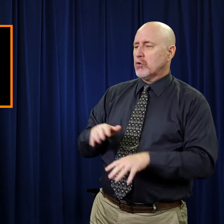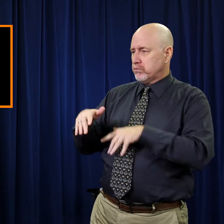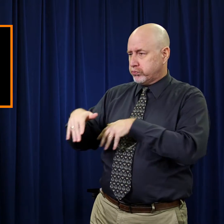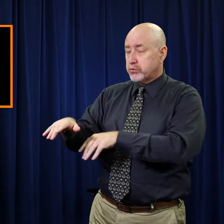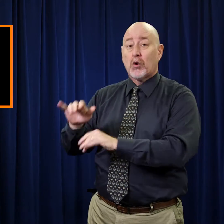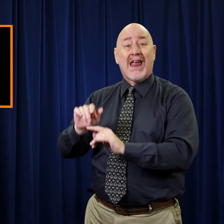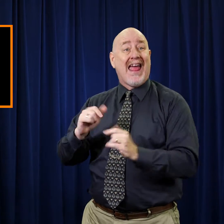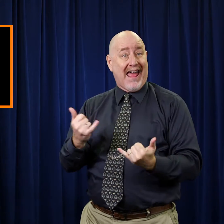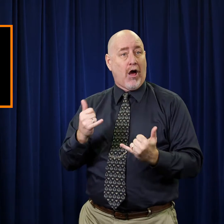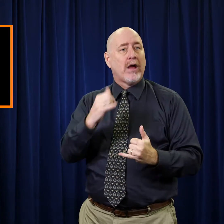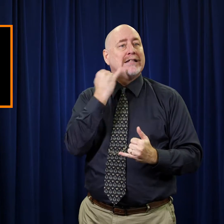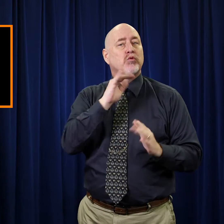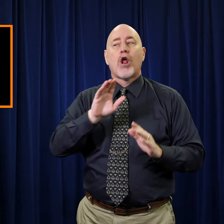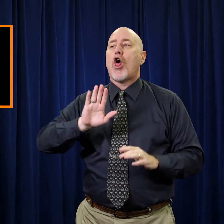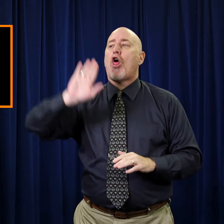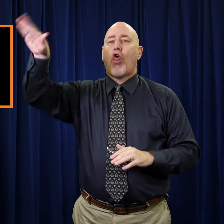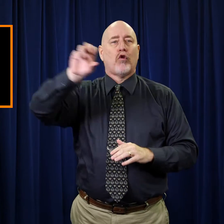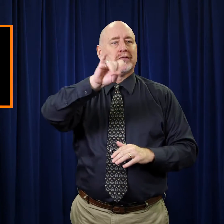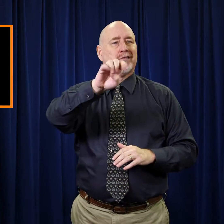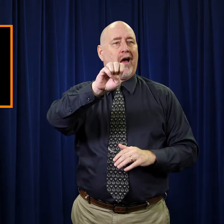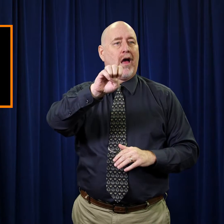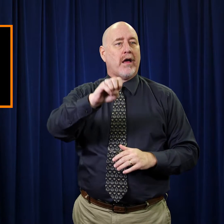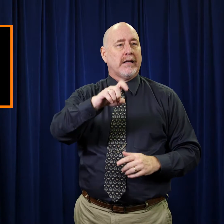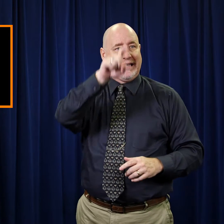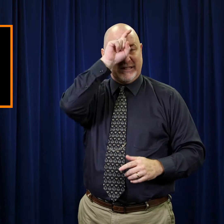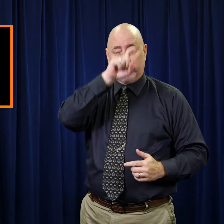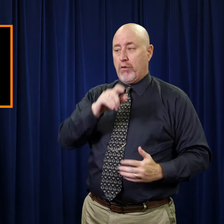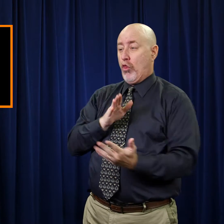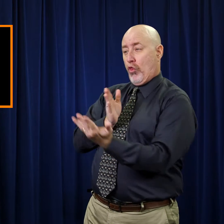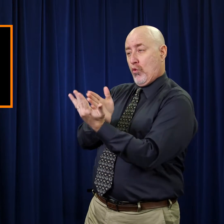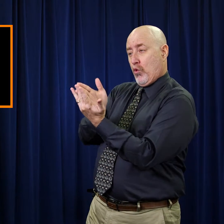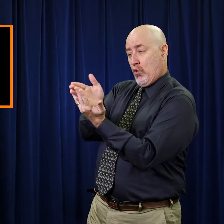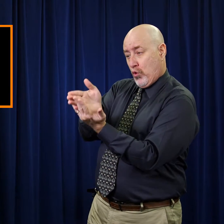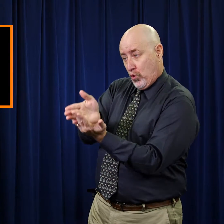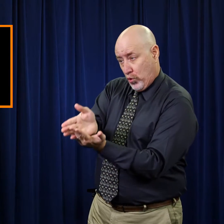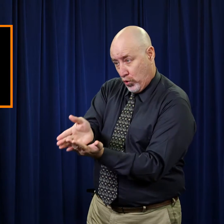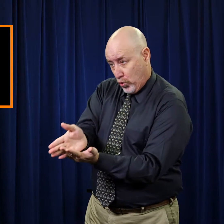Israelites are up on the other side and the Egyptians pursue them. When they get down